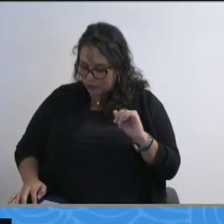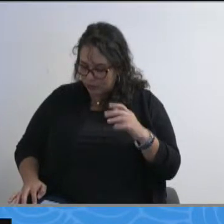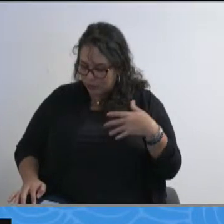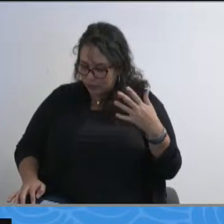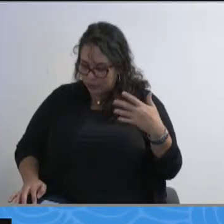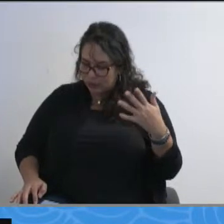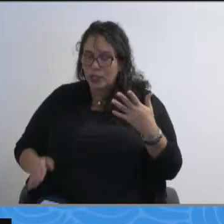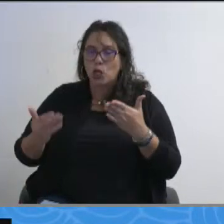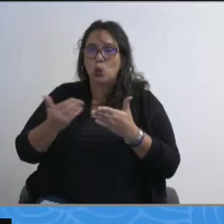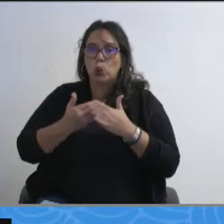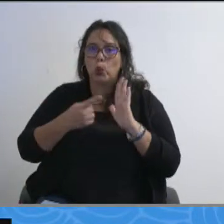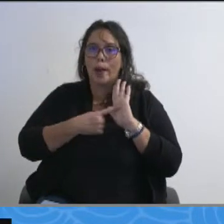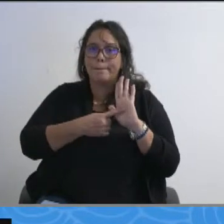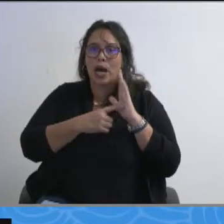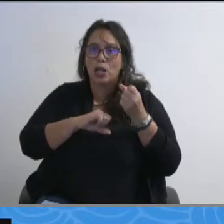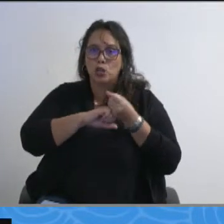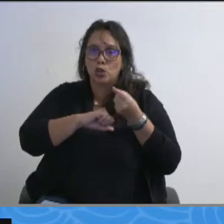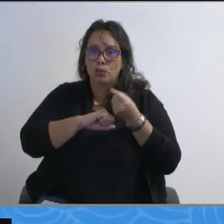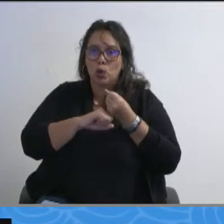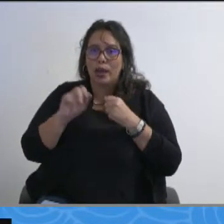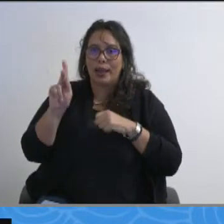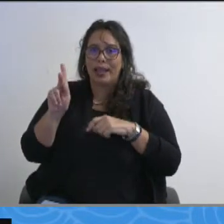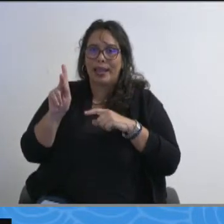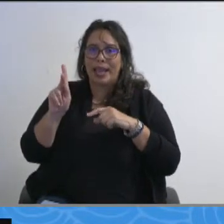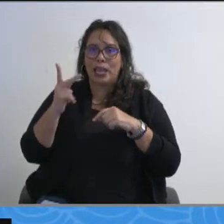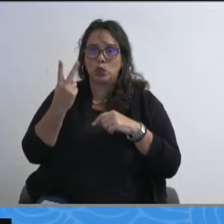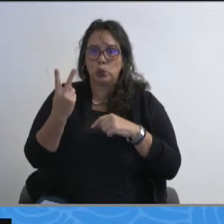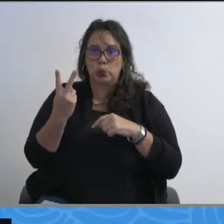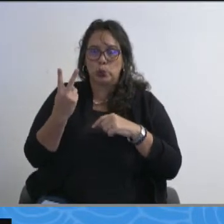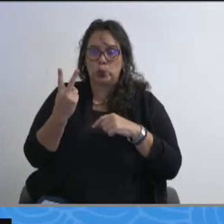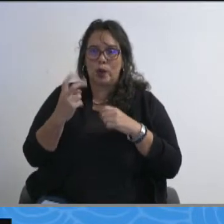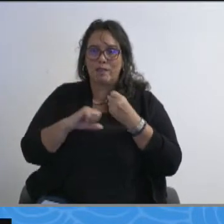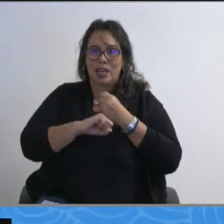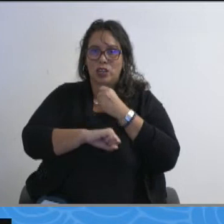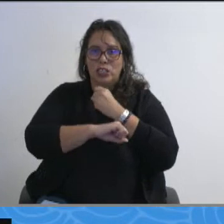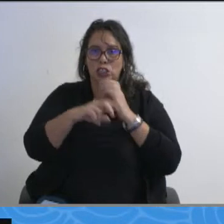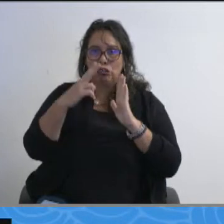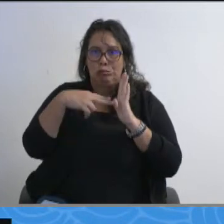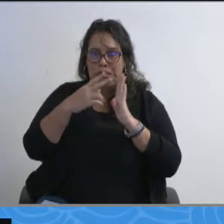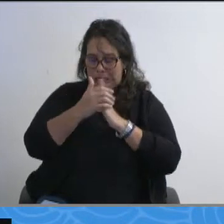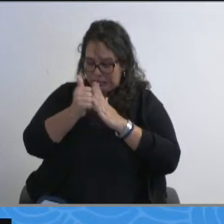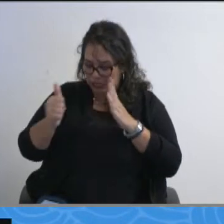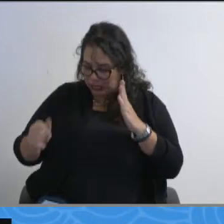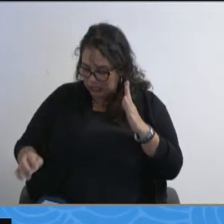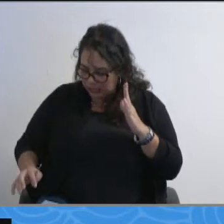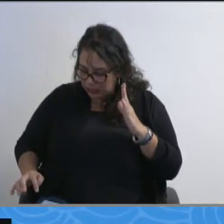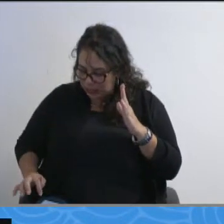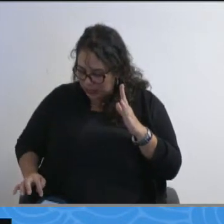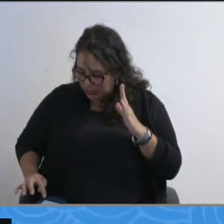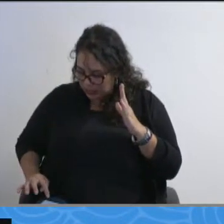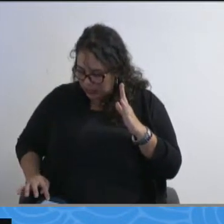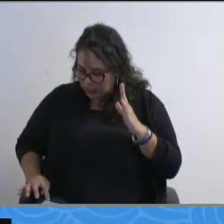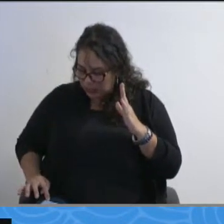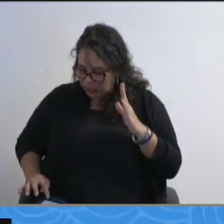is K-2 foundational reading skills and 3 through 12 math.